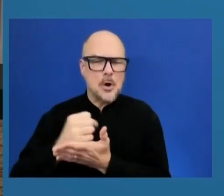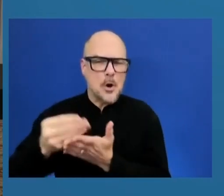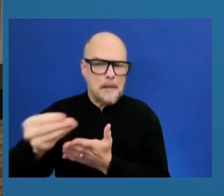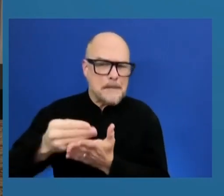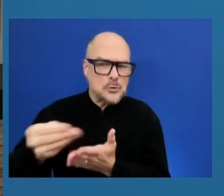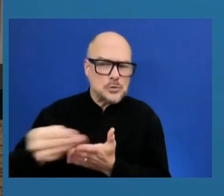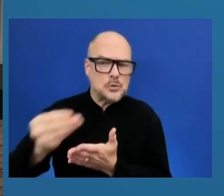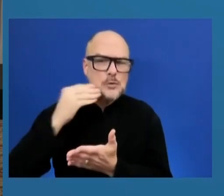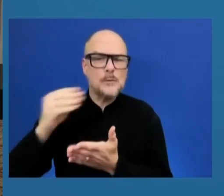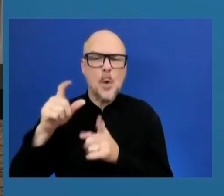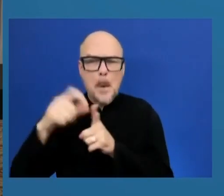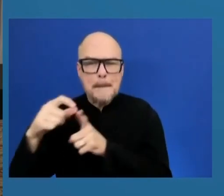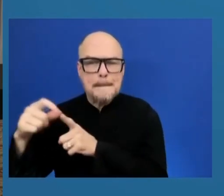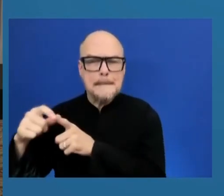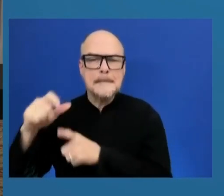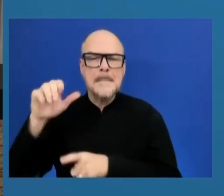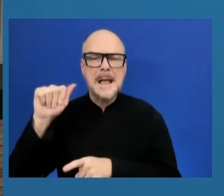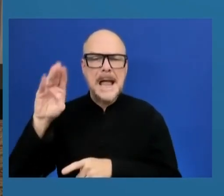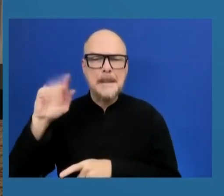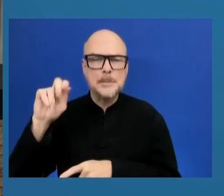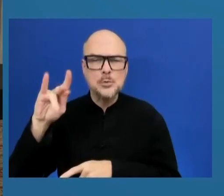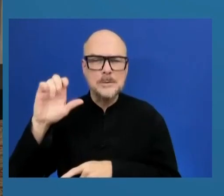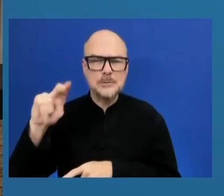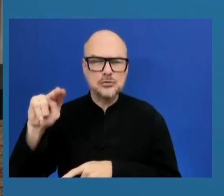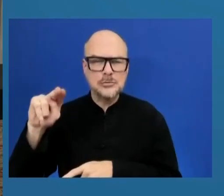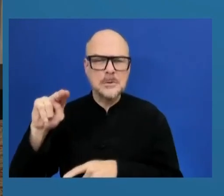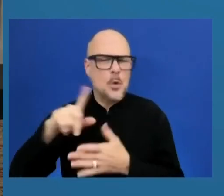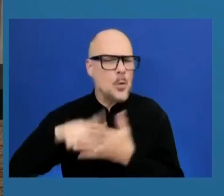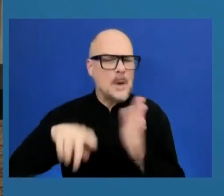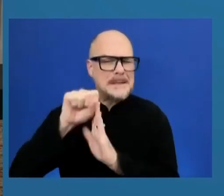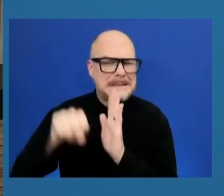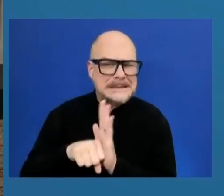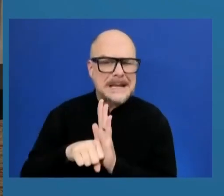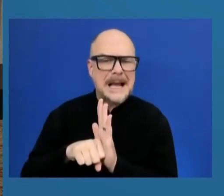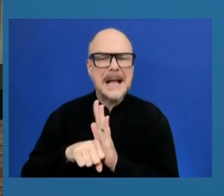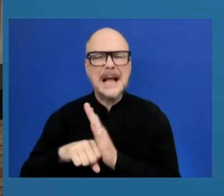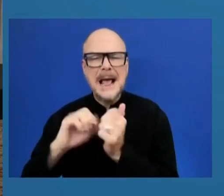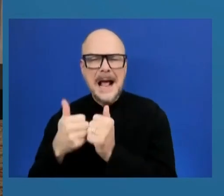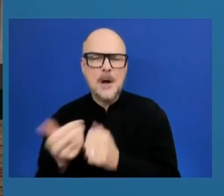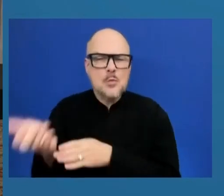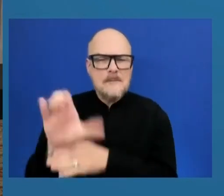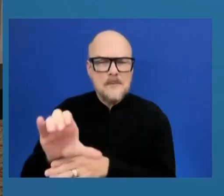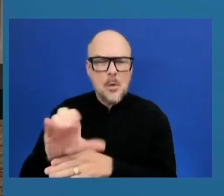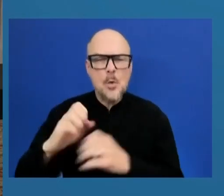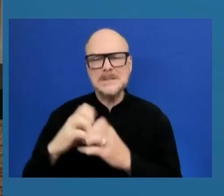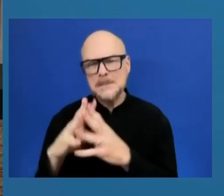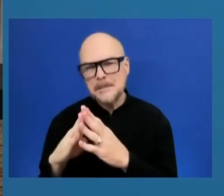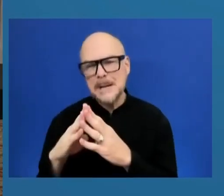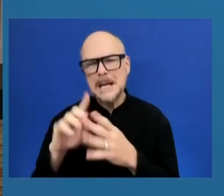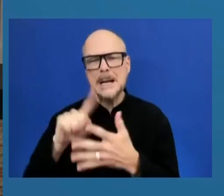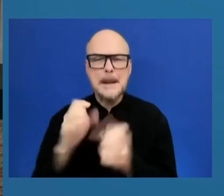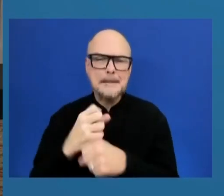How, um, how will this legislation or how will the state while enforcing it, implementing it ensure both the security of the information